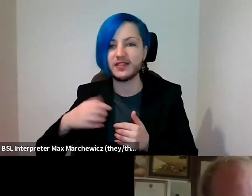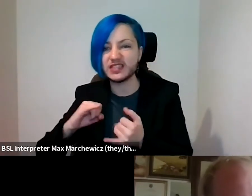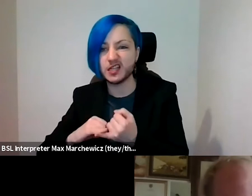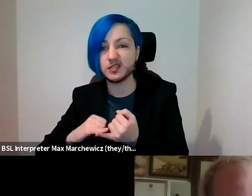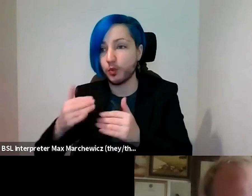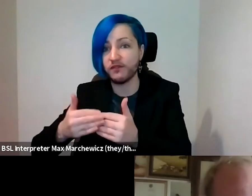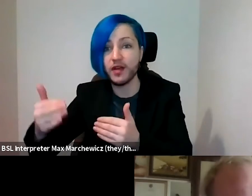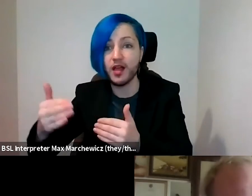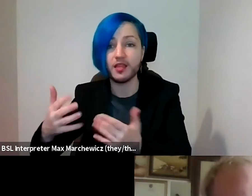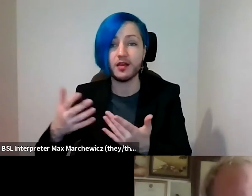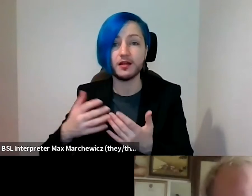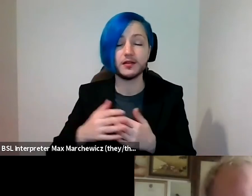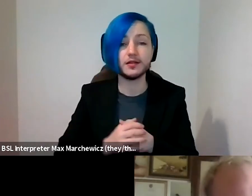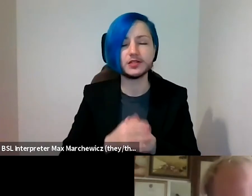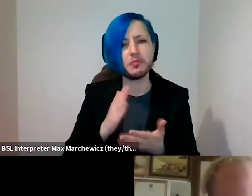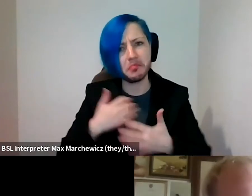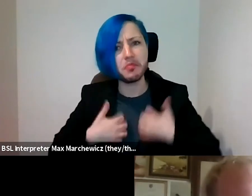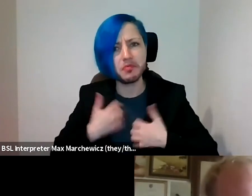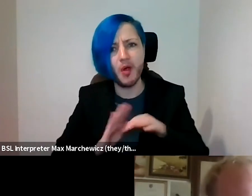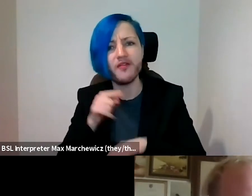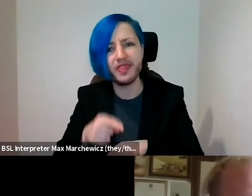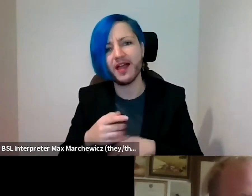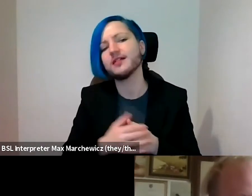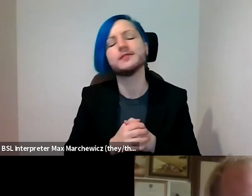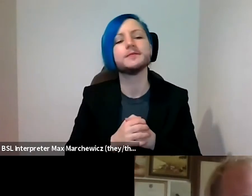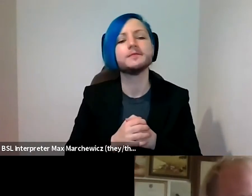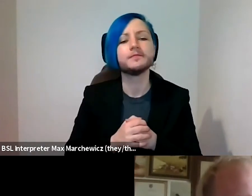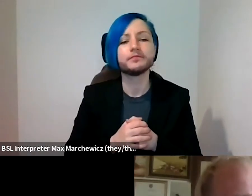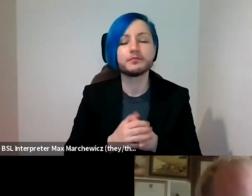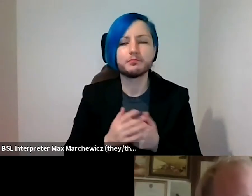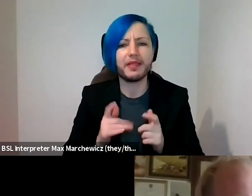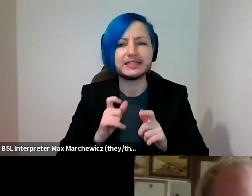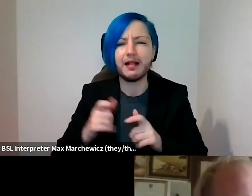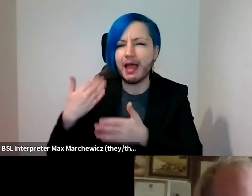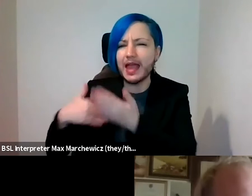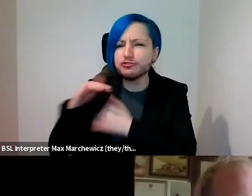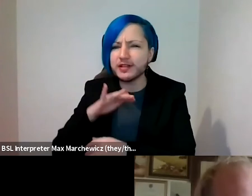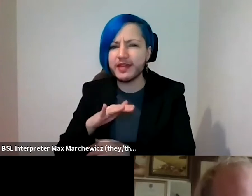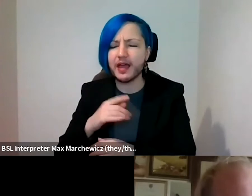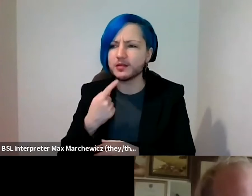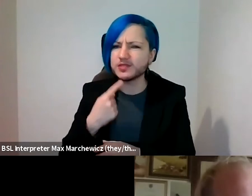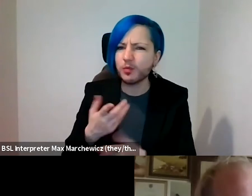That was very fascinating for me. But then there's this background which keeps talking to you, like, you know, why are the British getting it here?